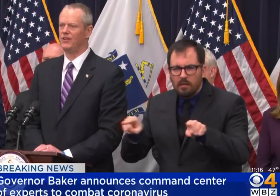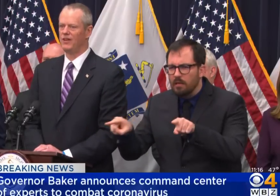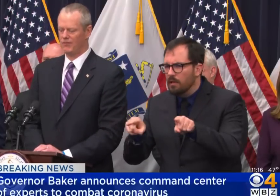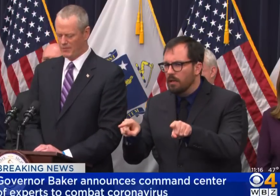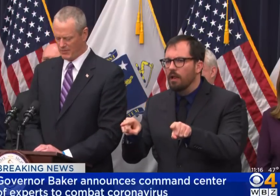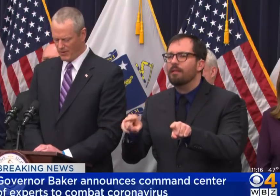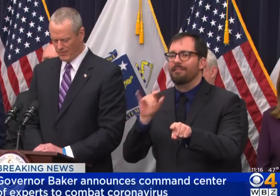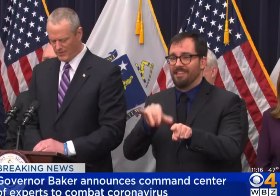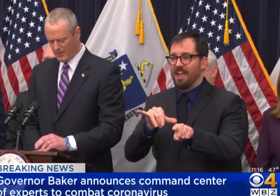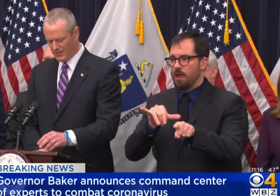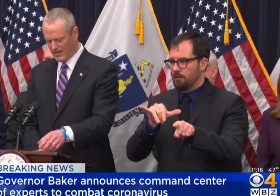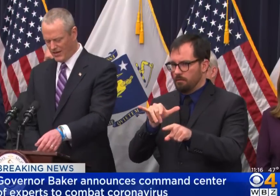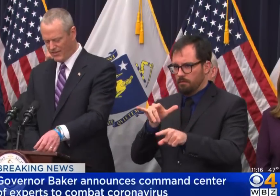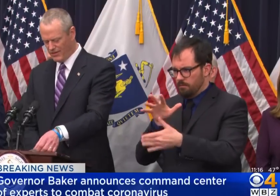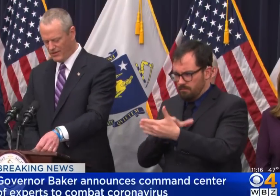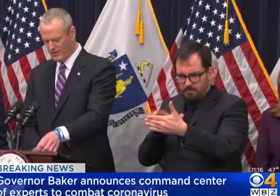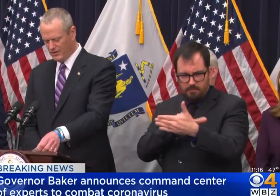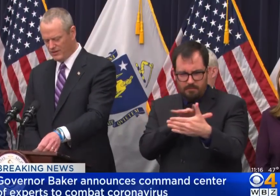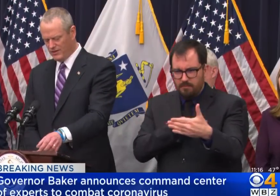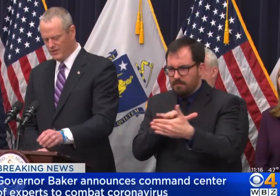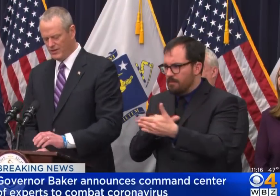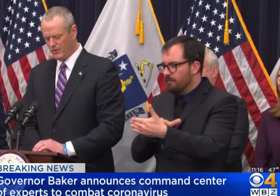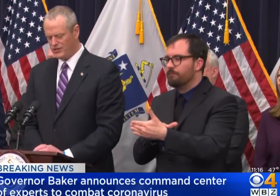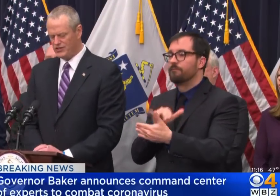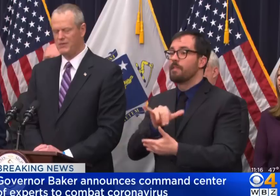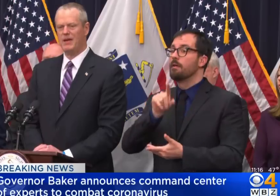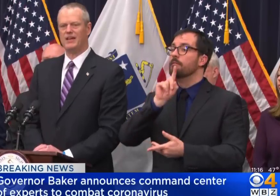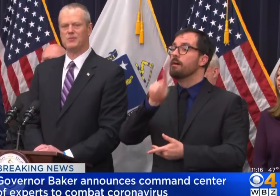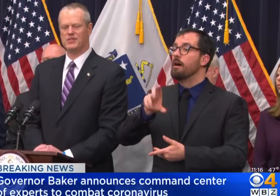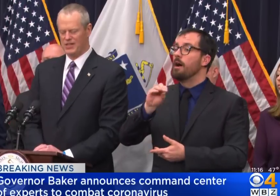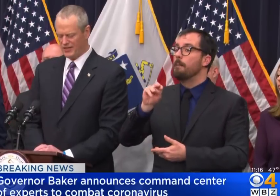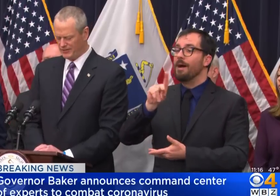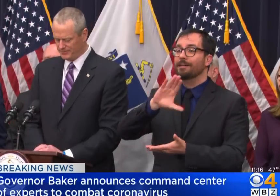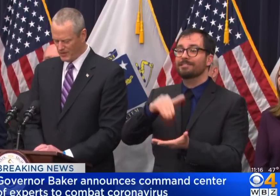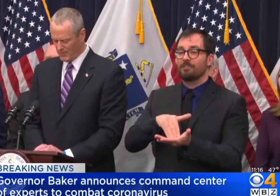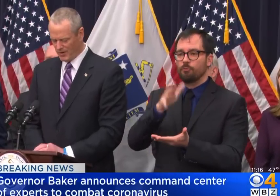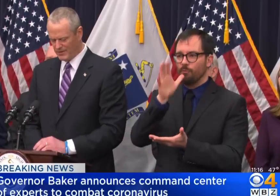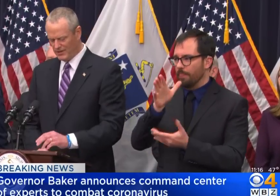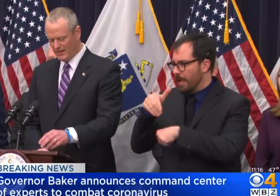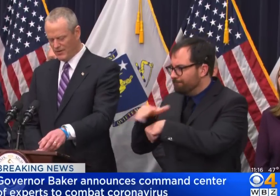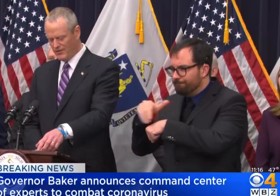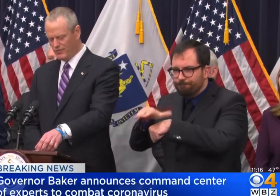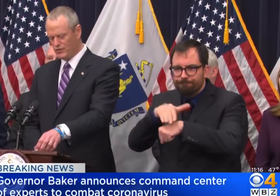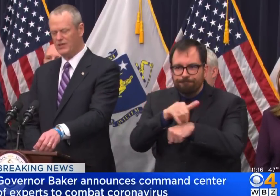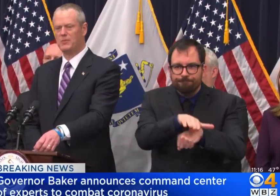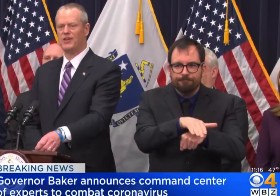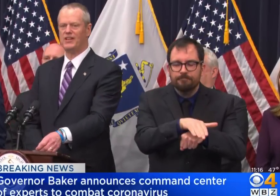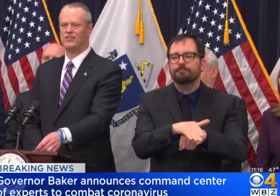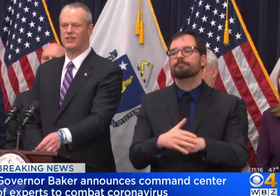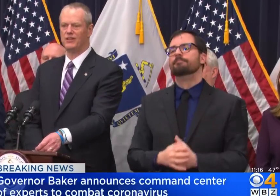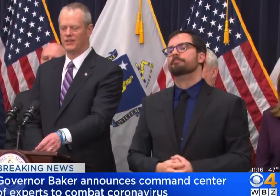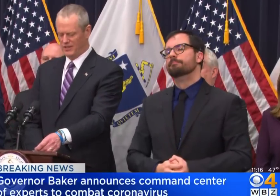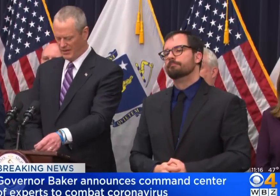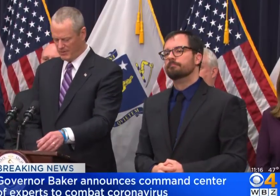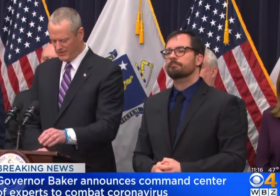SUPPLY CHAINS, AND IDENTIFY SEARCH CAPACITY IN OUR HEALTHCARE NETWORK. THE COMMAND CENTER WILL BE MADE UP OF REPRESENTATIVES FROM THE